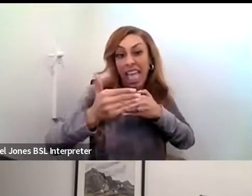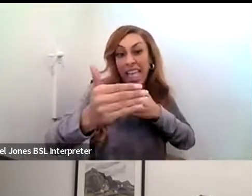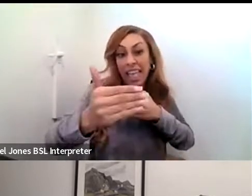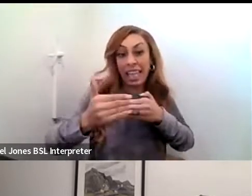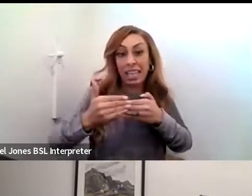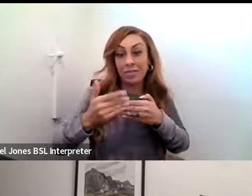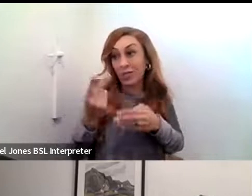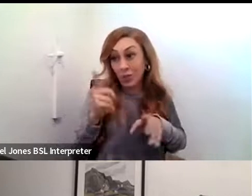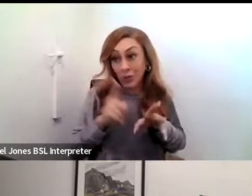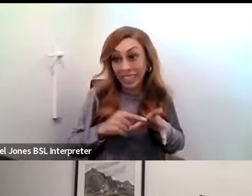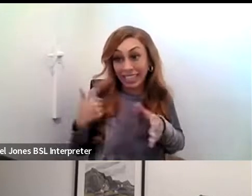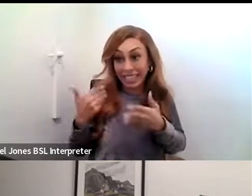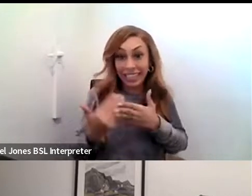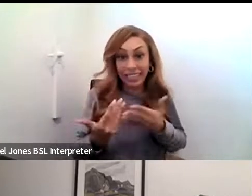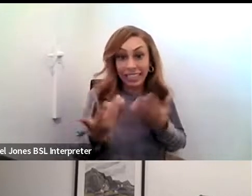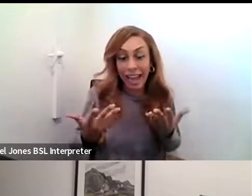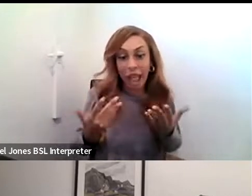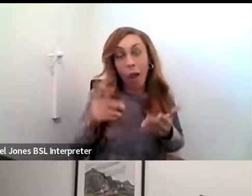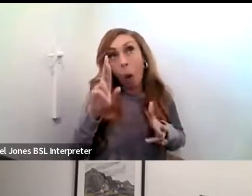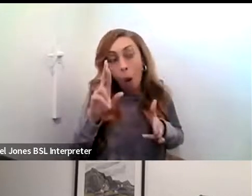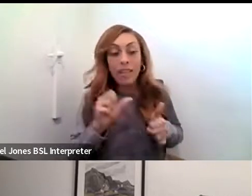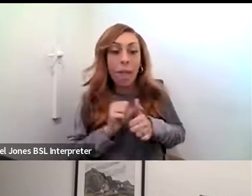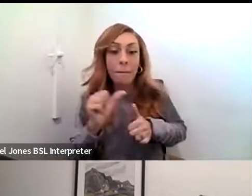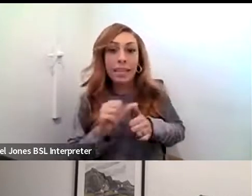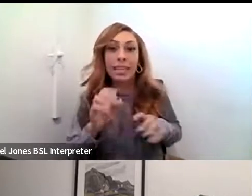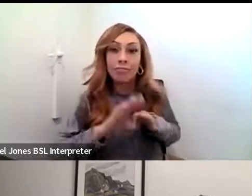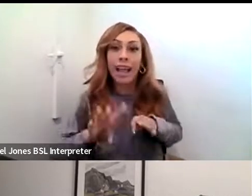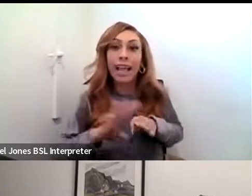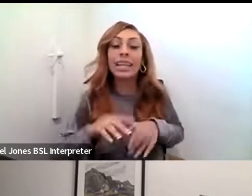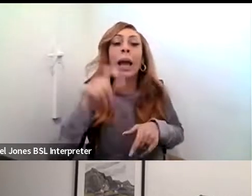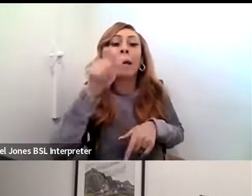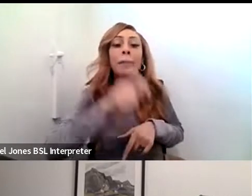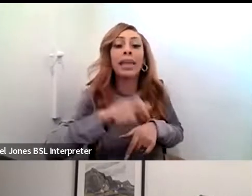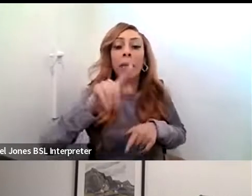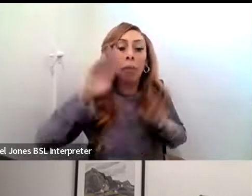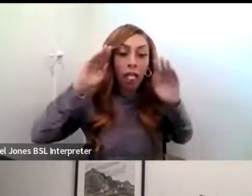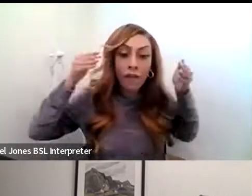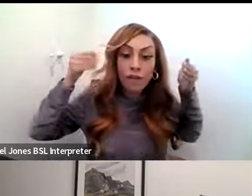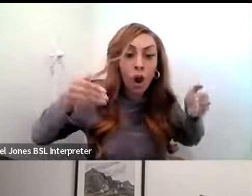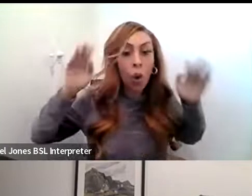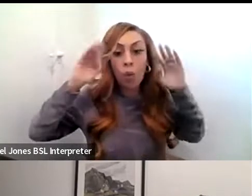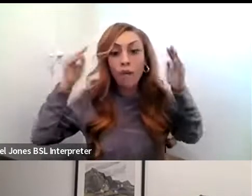so you would hope some better practice is starting to emerge, that people have been so focused on just getting the thing online,